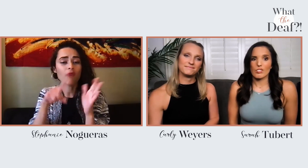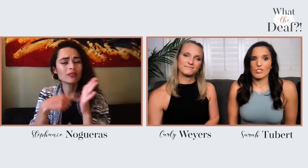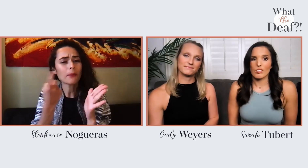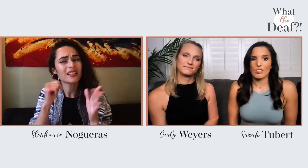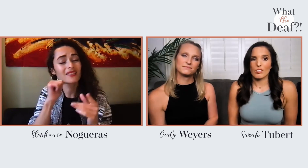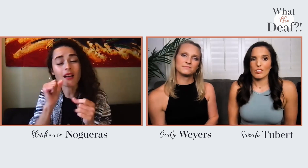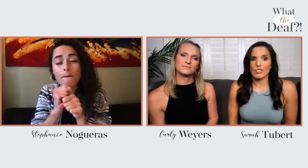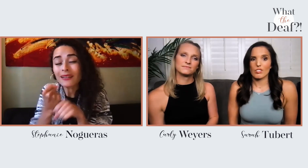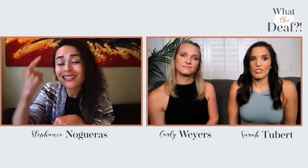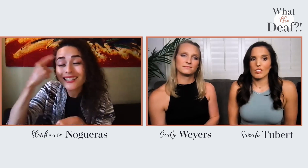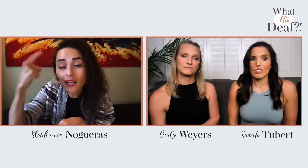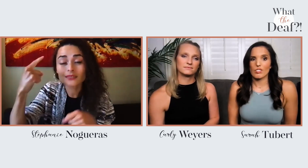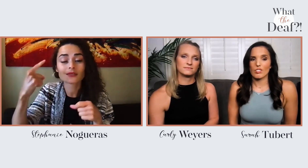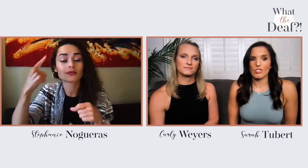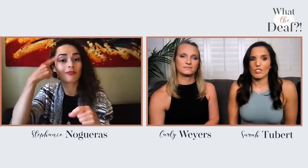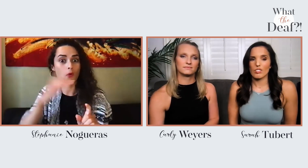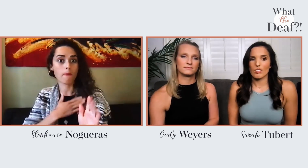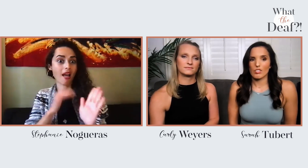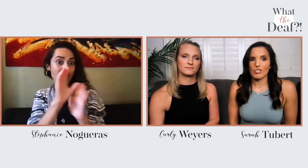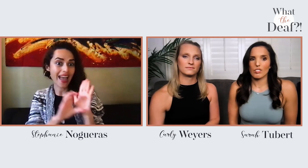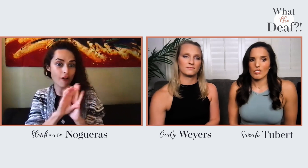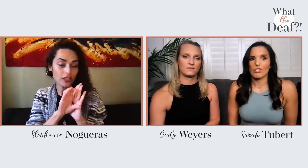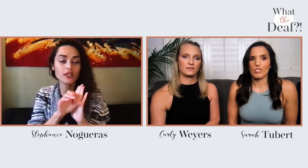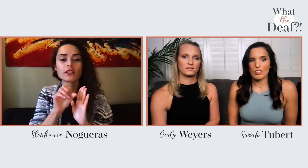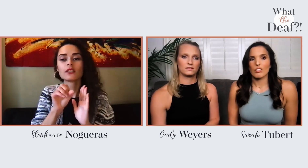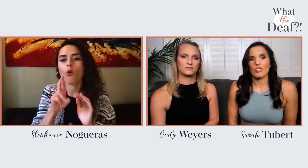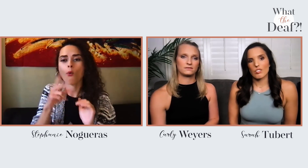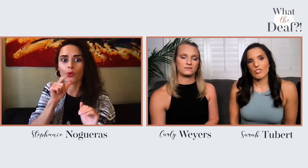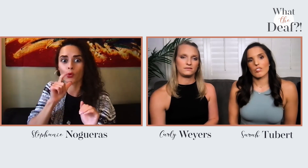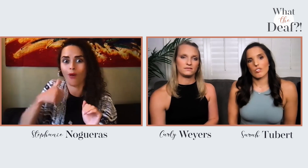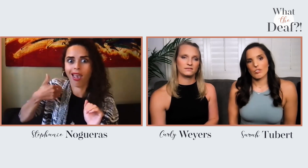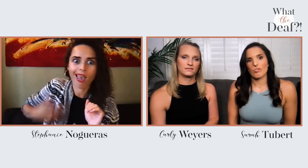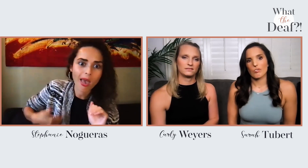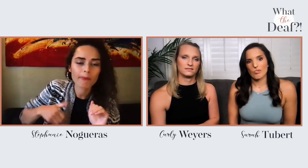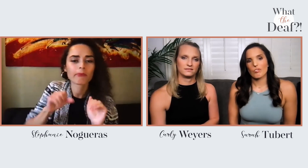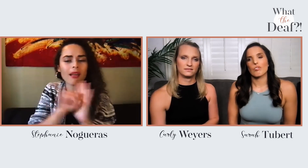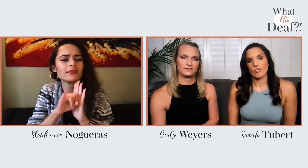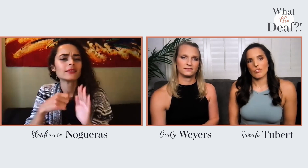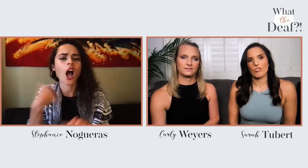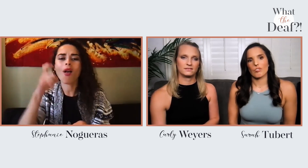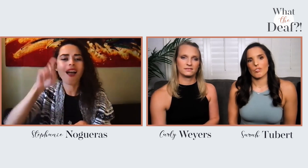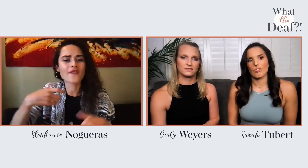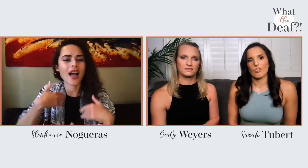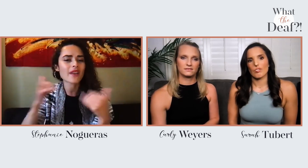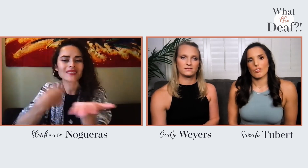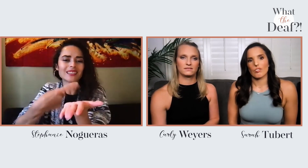You know, every time I have a role that, sometimes, it doesn't really match up with my idea of who the character is, or maybe who I am,